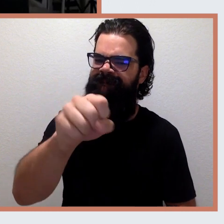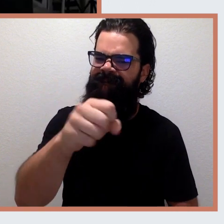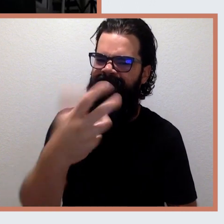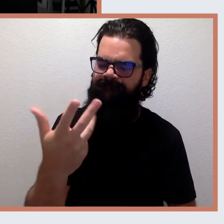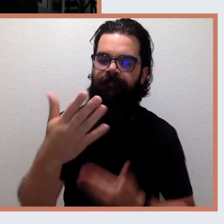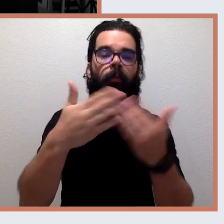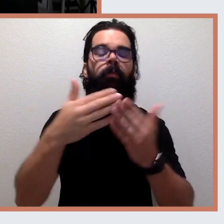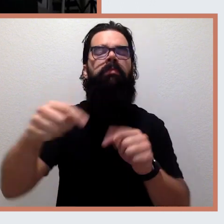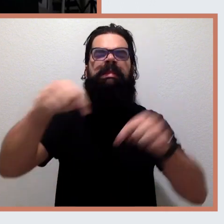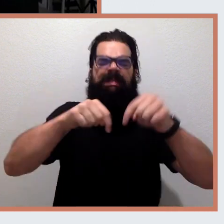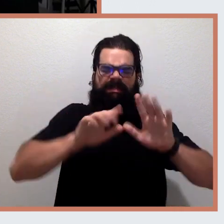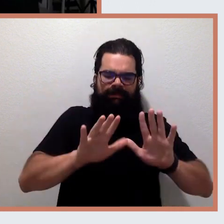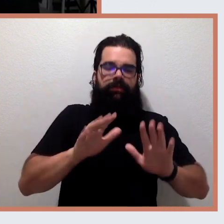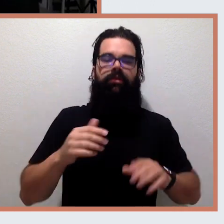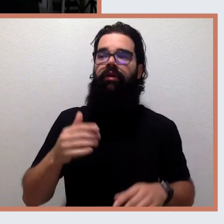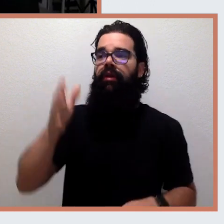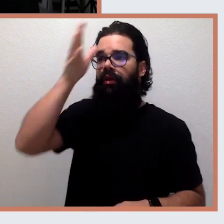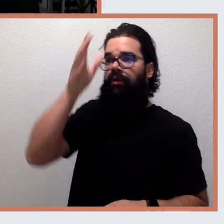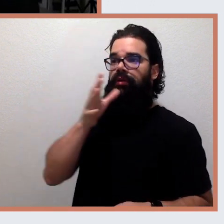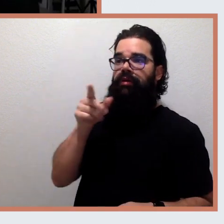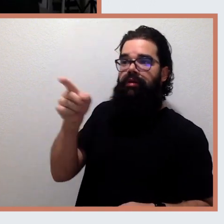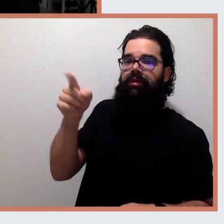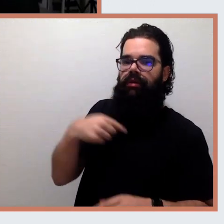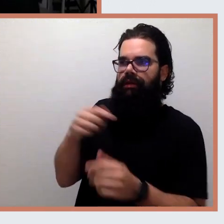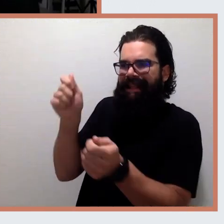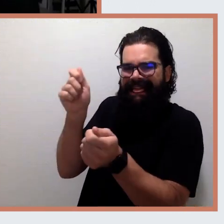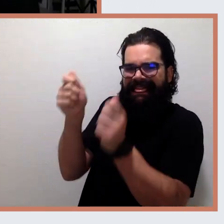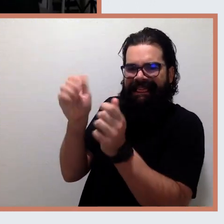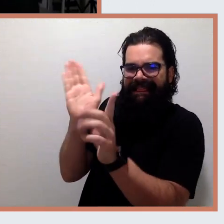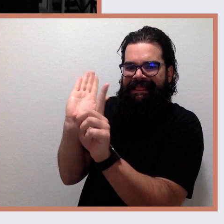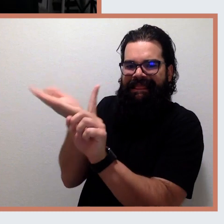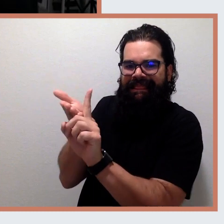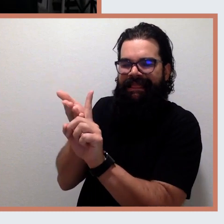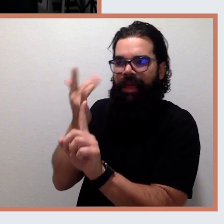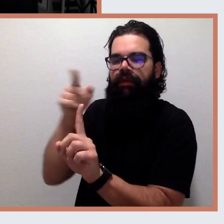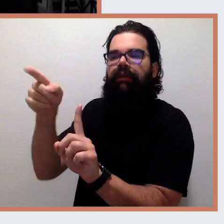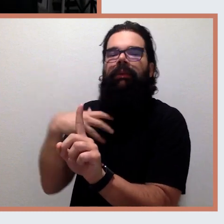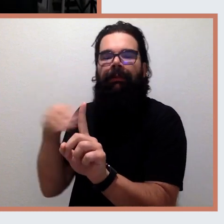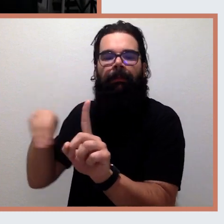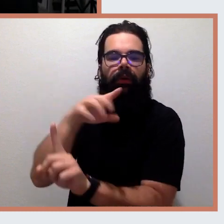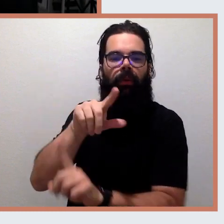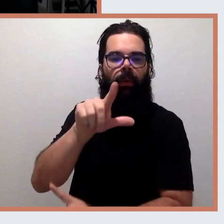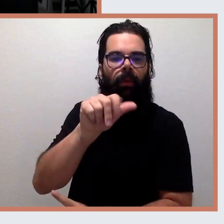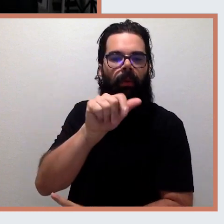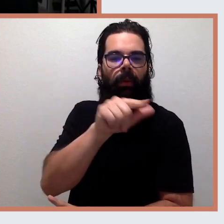So I convinced my parents with Tori to go to Chicago for a year cause it was a six hour drive through Iowa cause I wanted to go to LA, and she said,